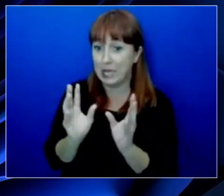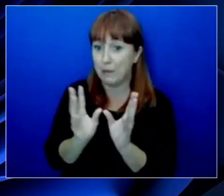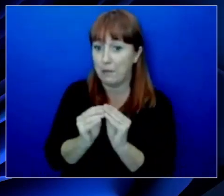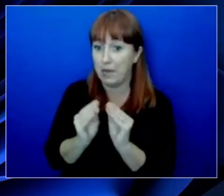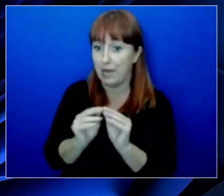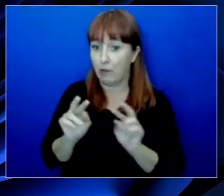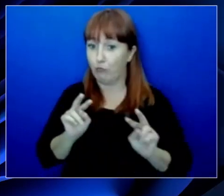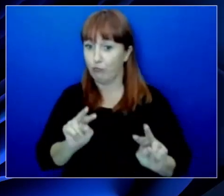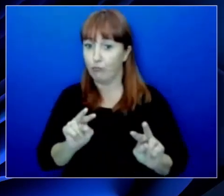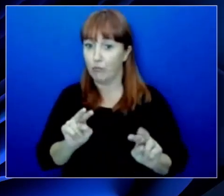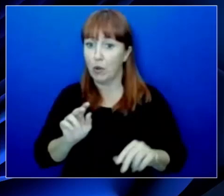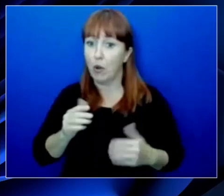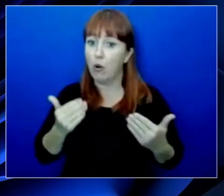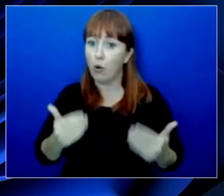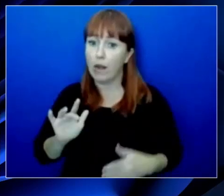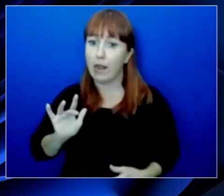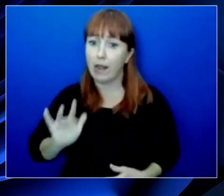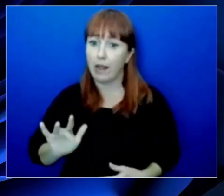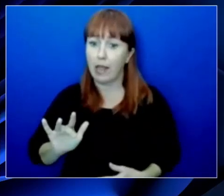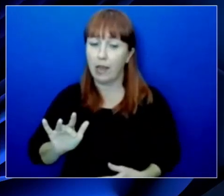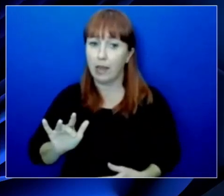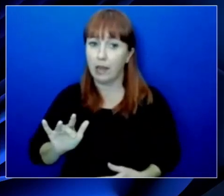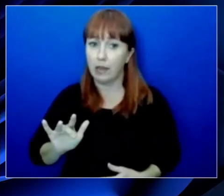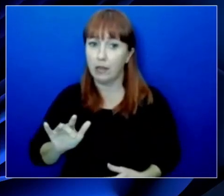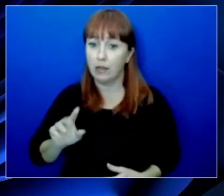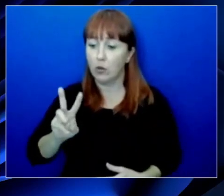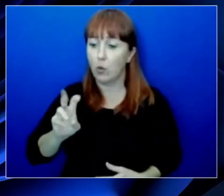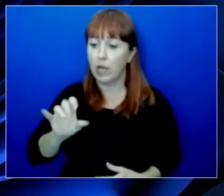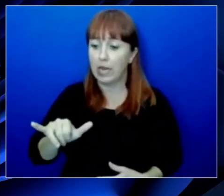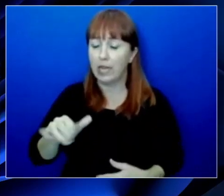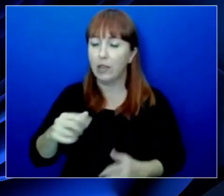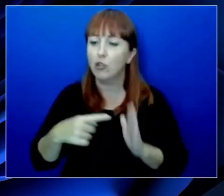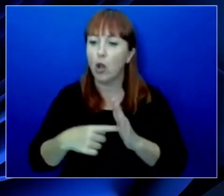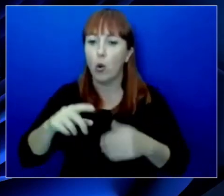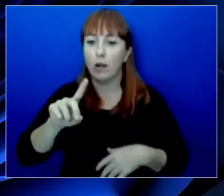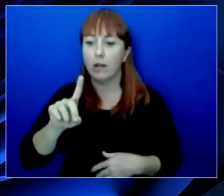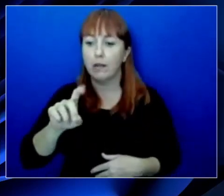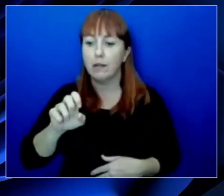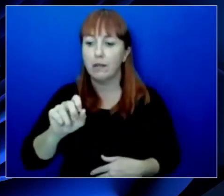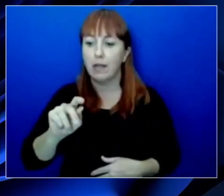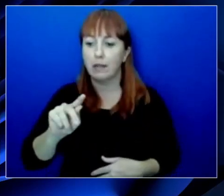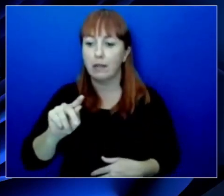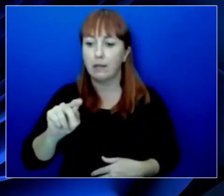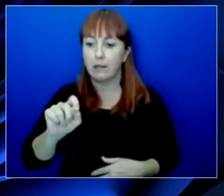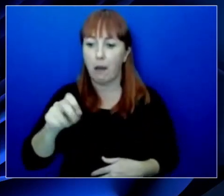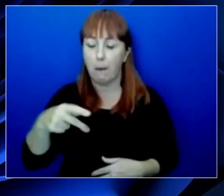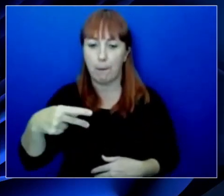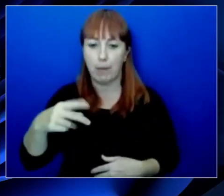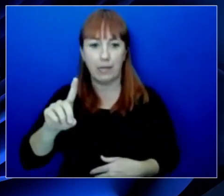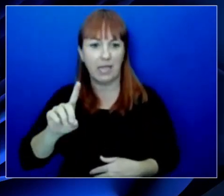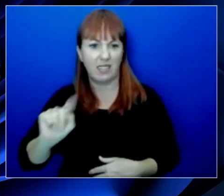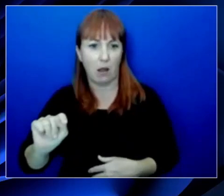maybe you can press a windy and go to your desktop and sure sure thank you all right.